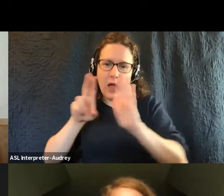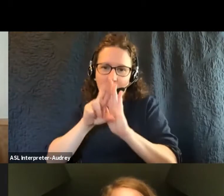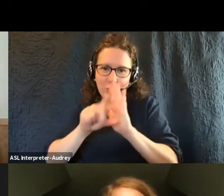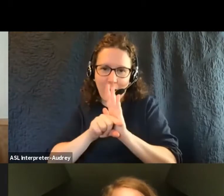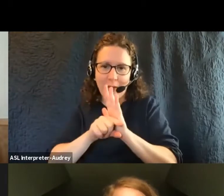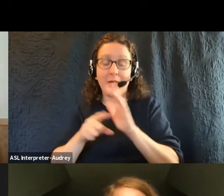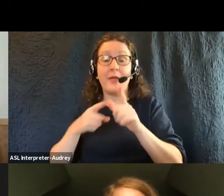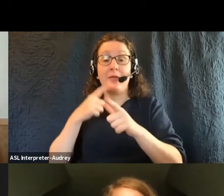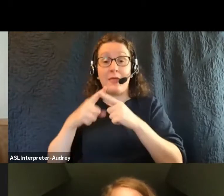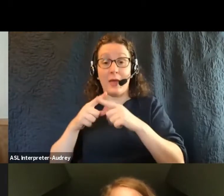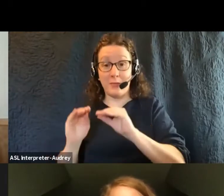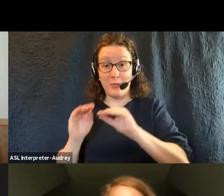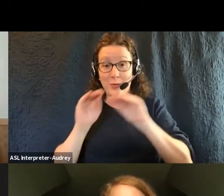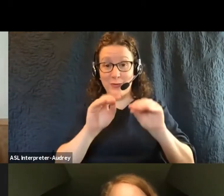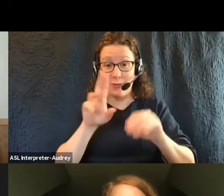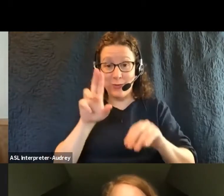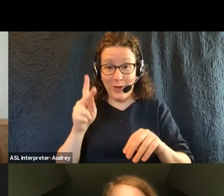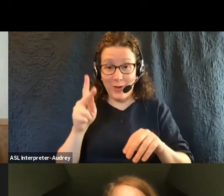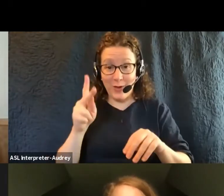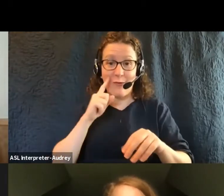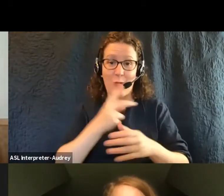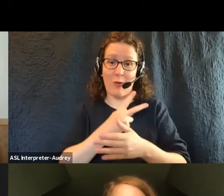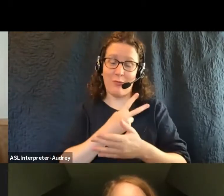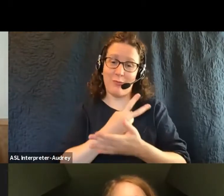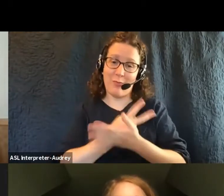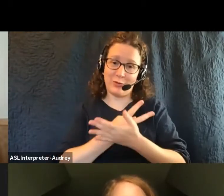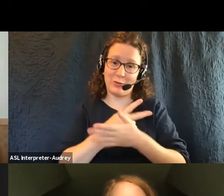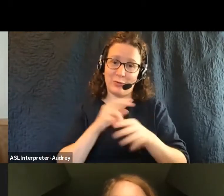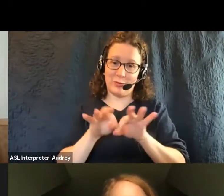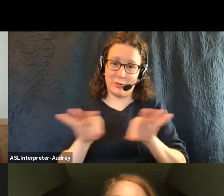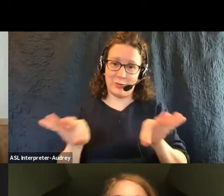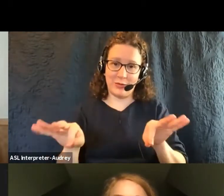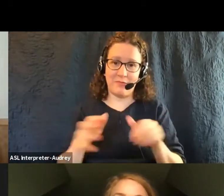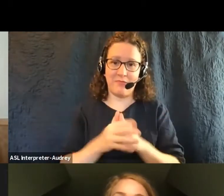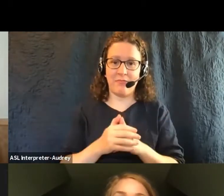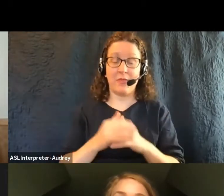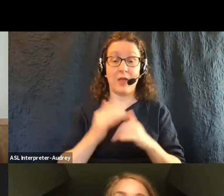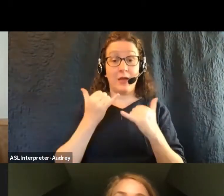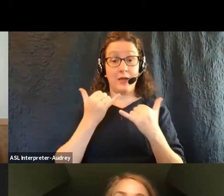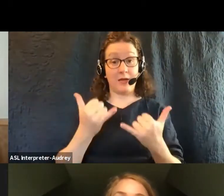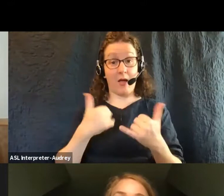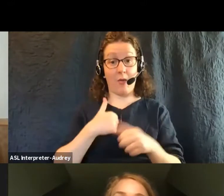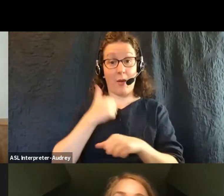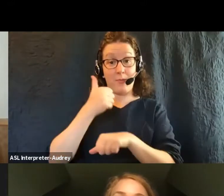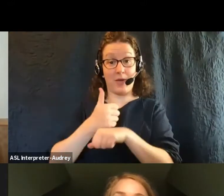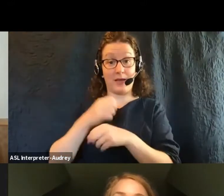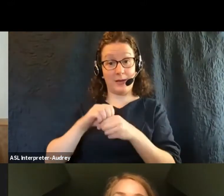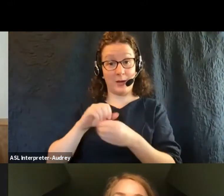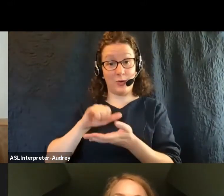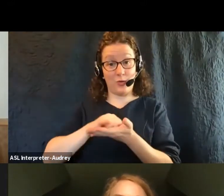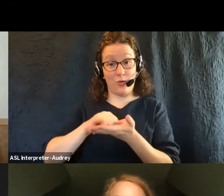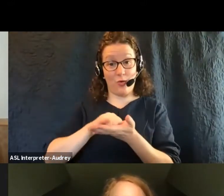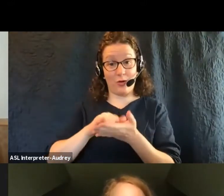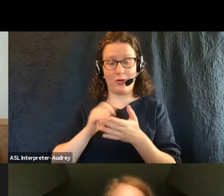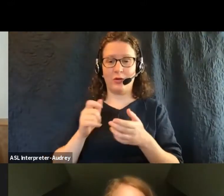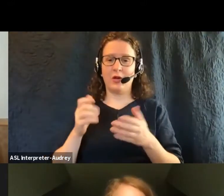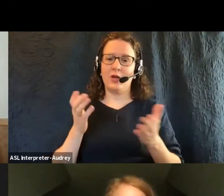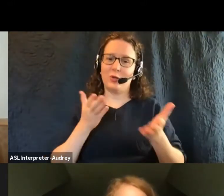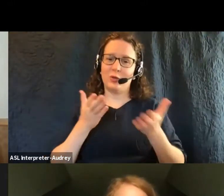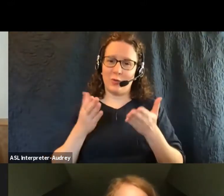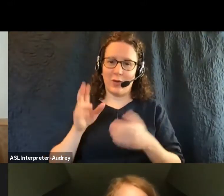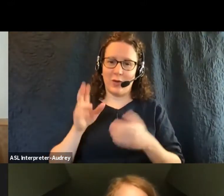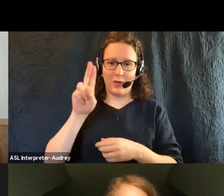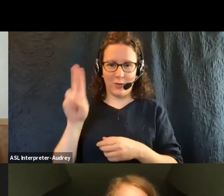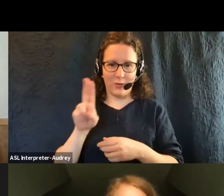my Master's Degree, and now I'm based in New York serving at the United Nations.